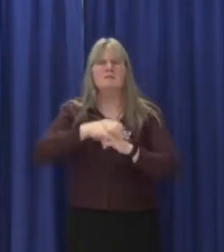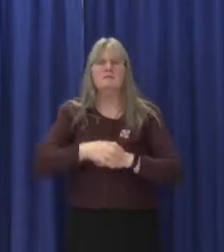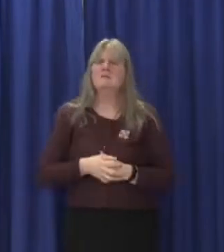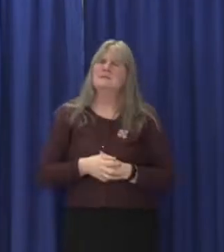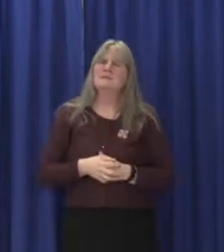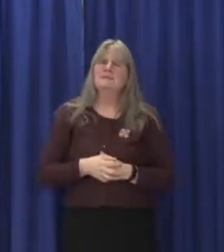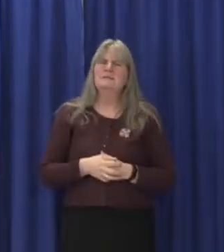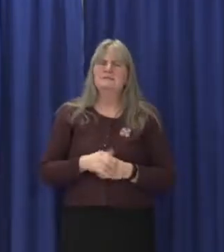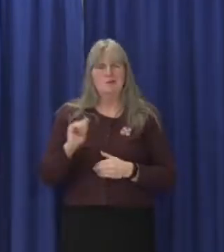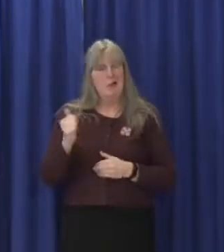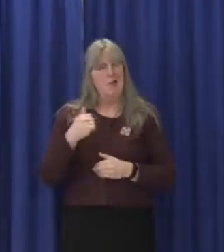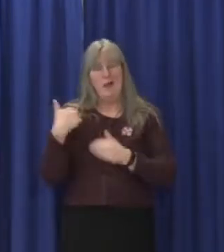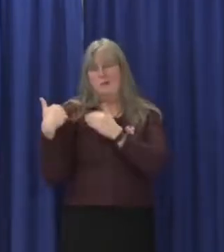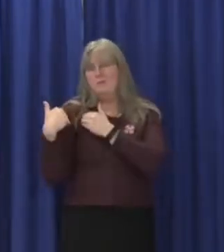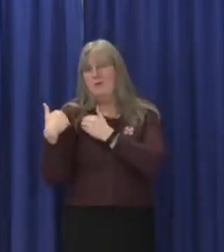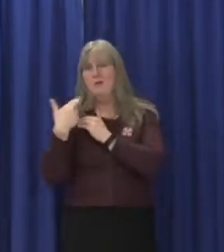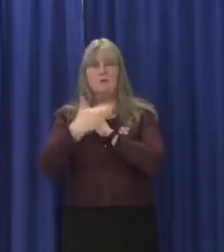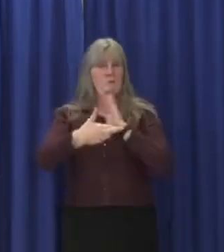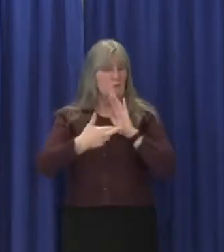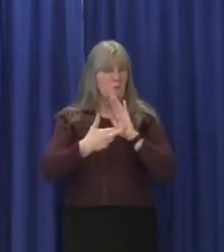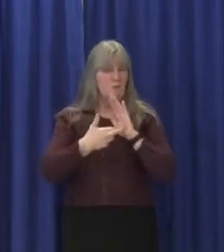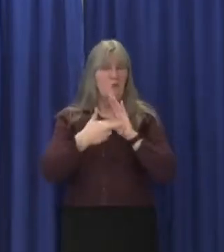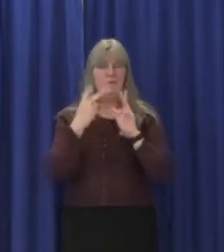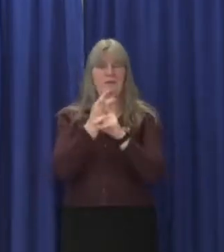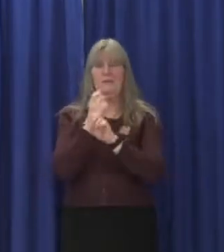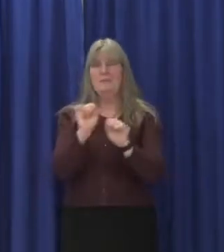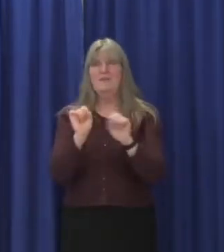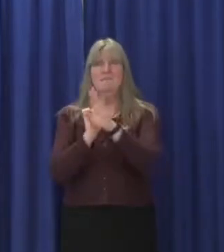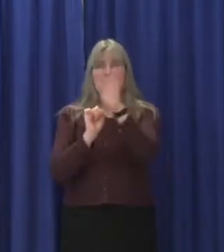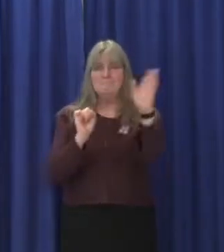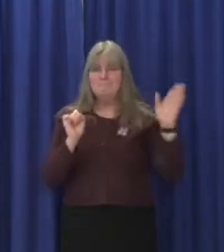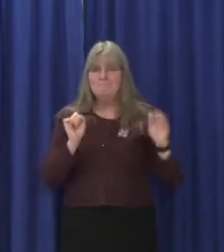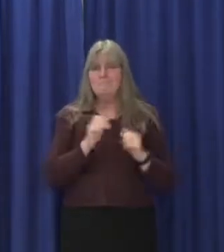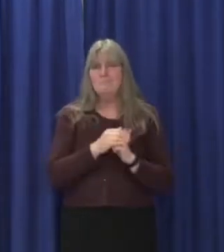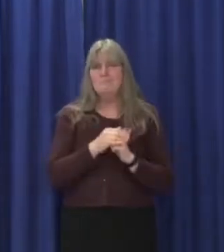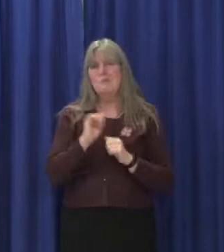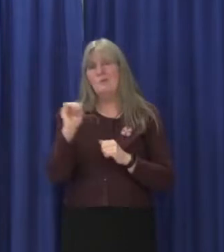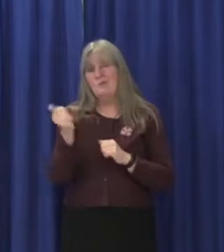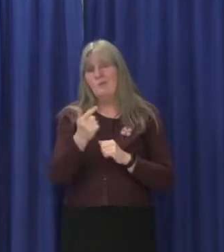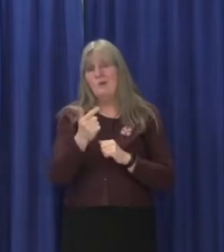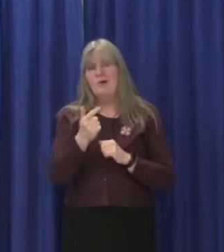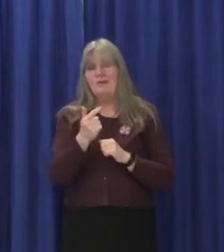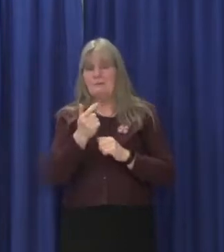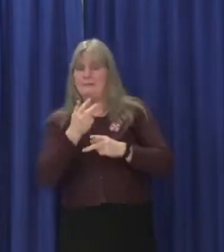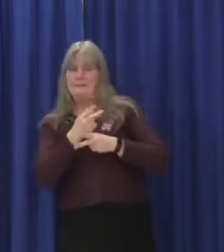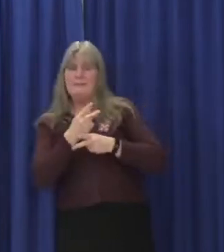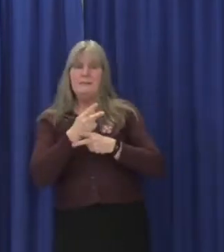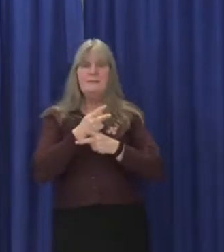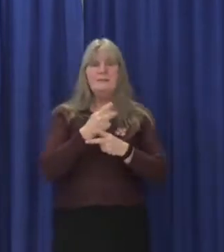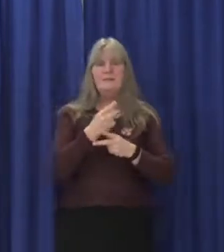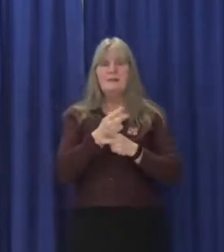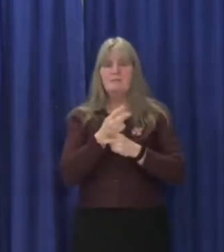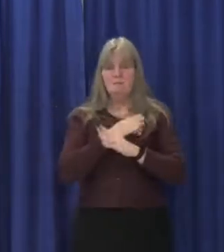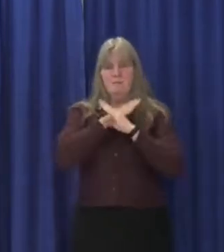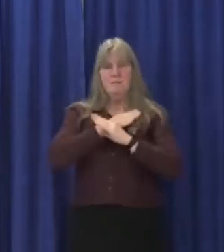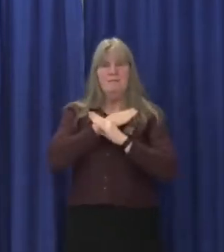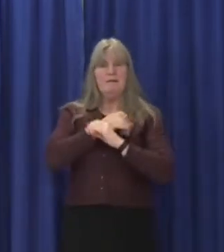And we all have a role to play in keeping our territory safe. And we all need to take precautions, obviously to prevent COVID-19 from